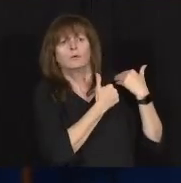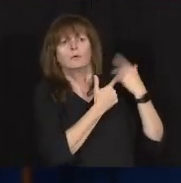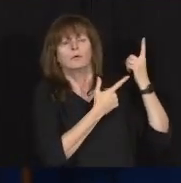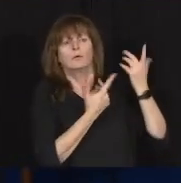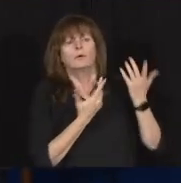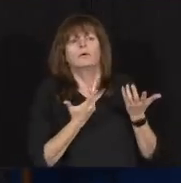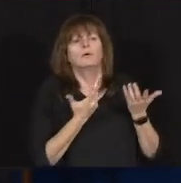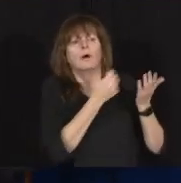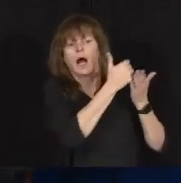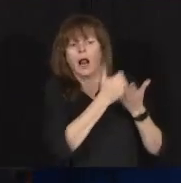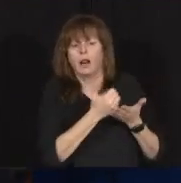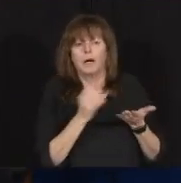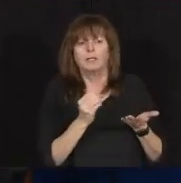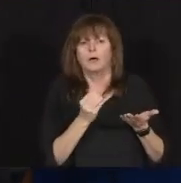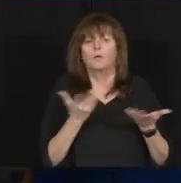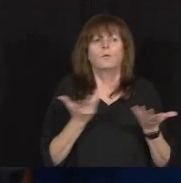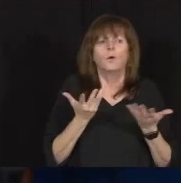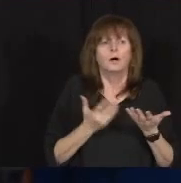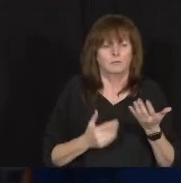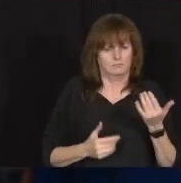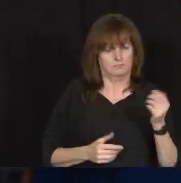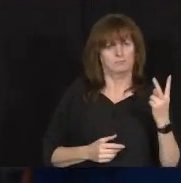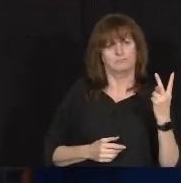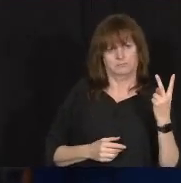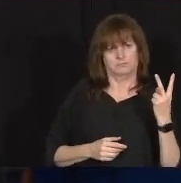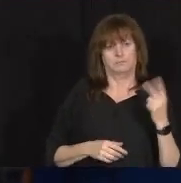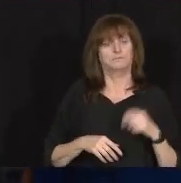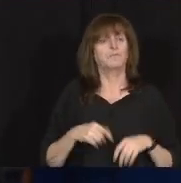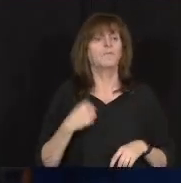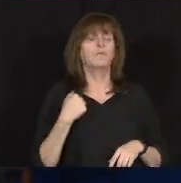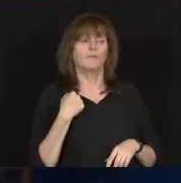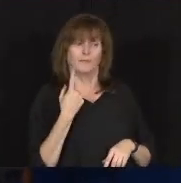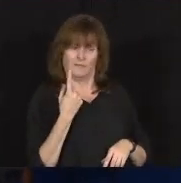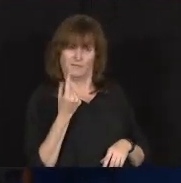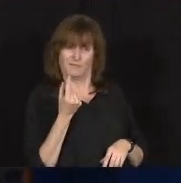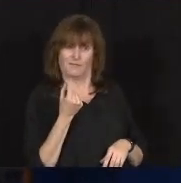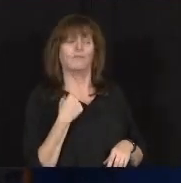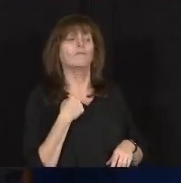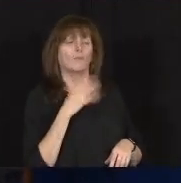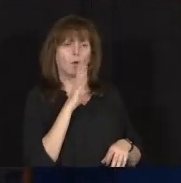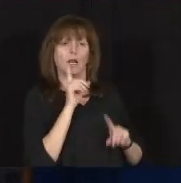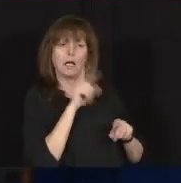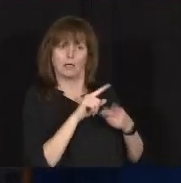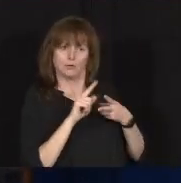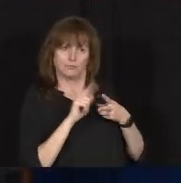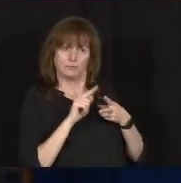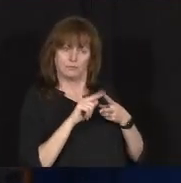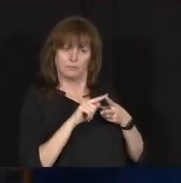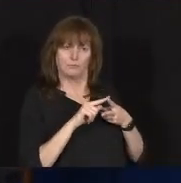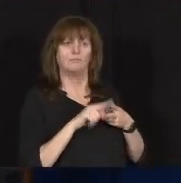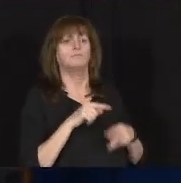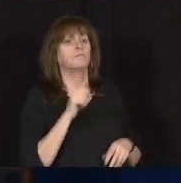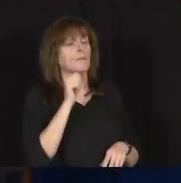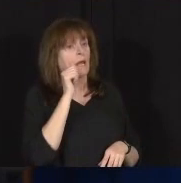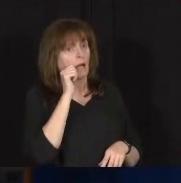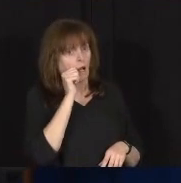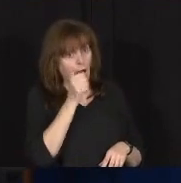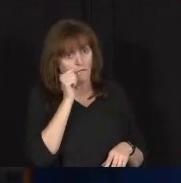irst, the answer first question, Laura, everyone every single day a new company is coming up and saying we need to help